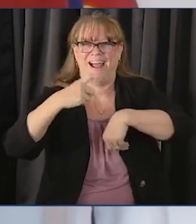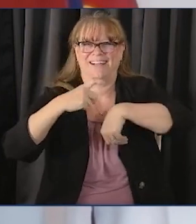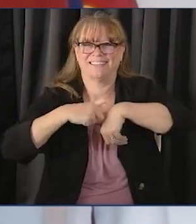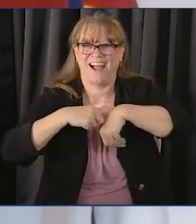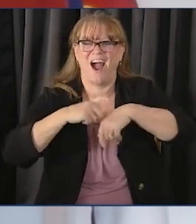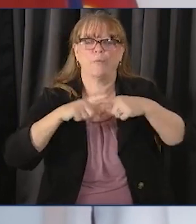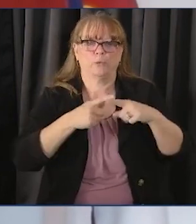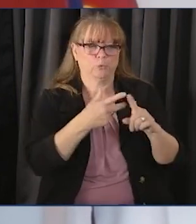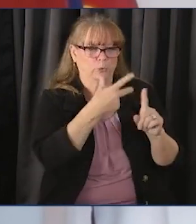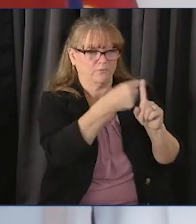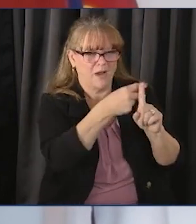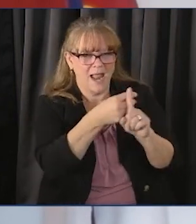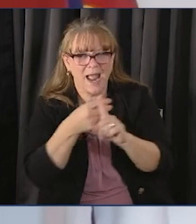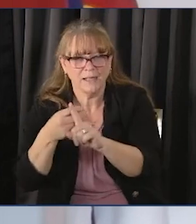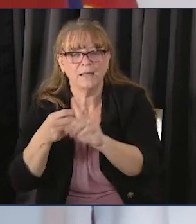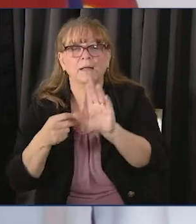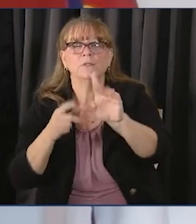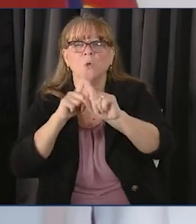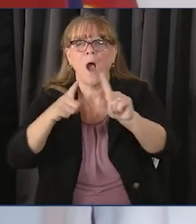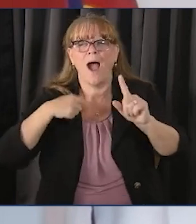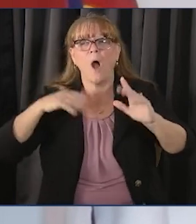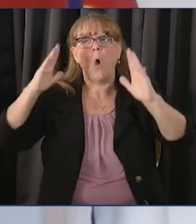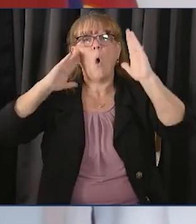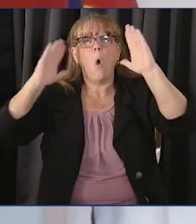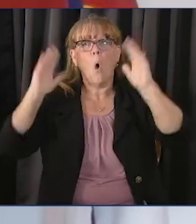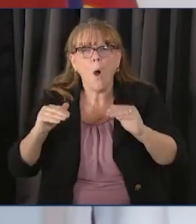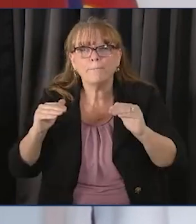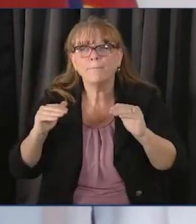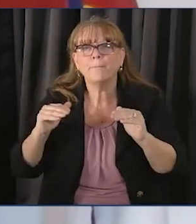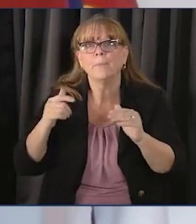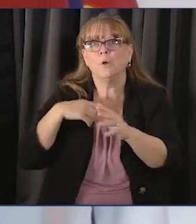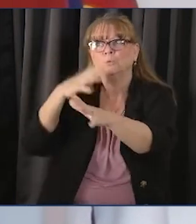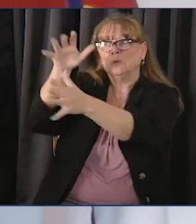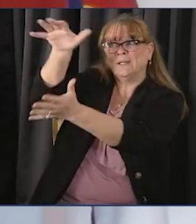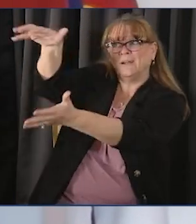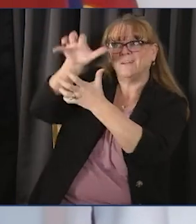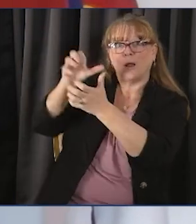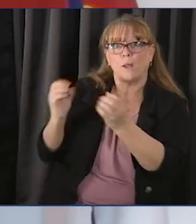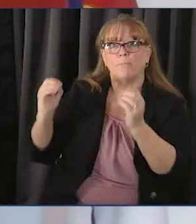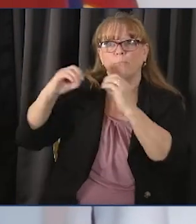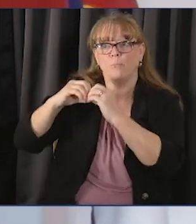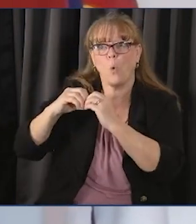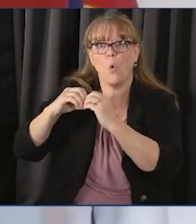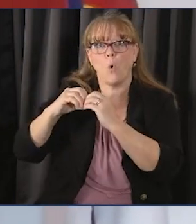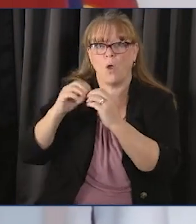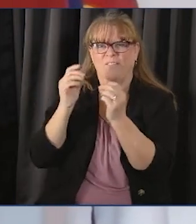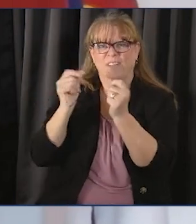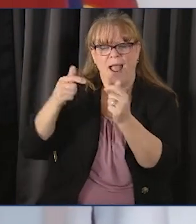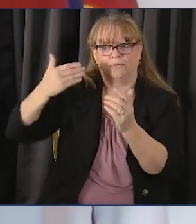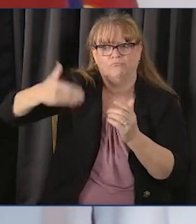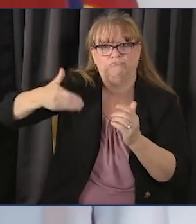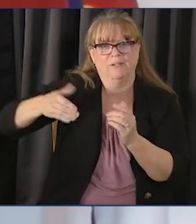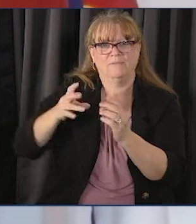But we do have the degree of confidence that if you are over 70, you will be able to get the vaccine by the end of February.